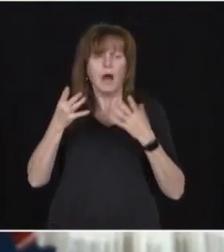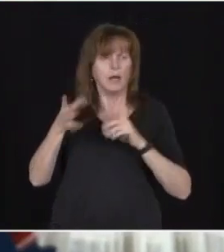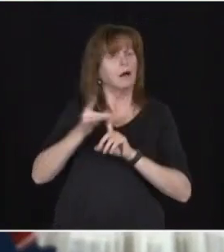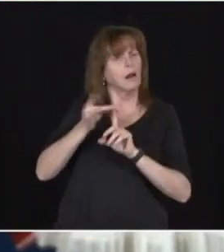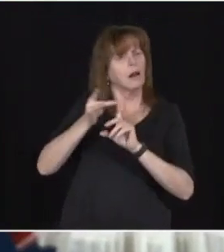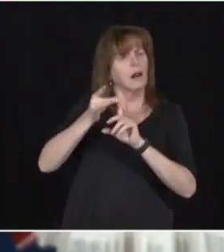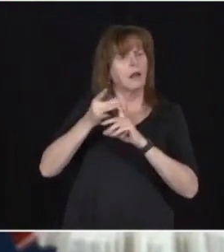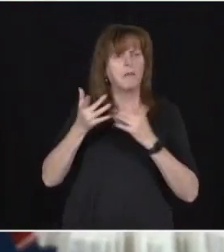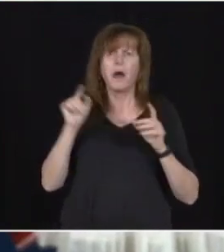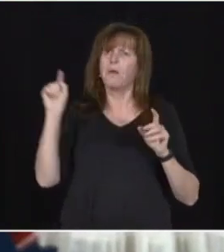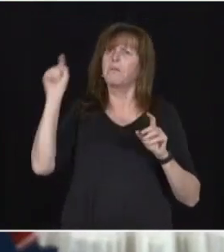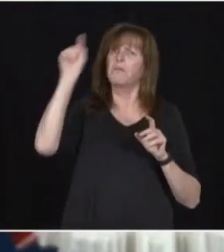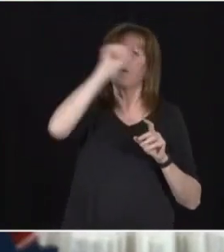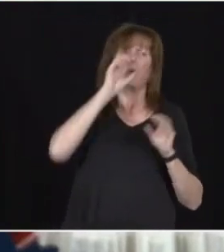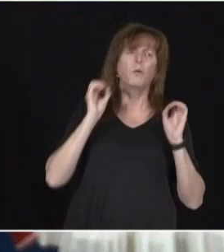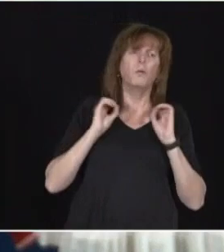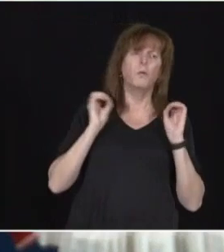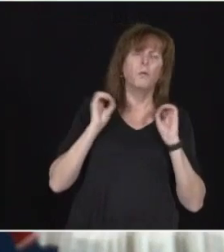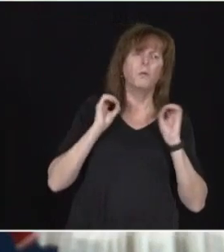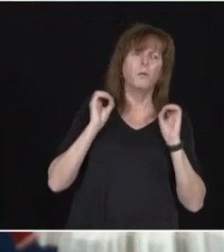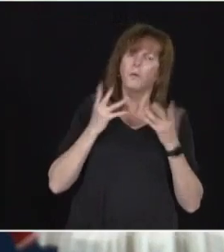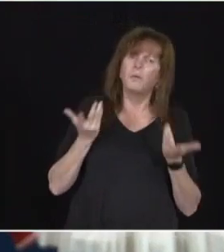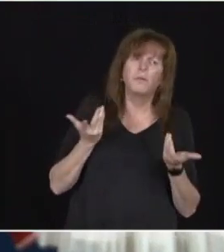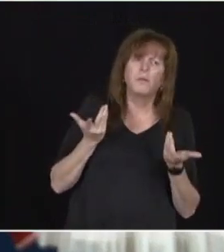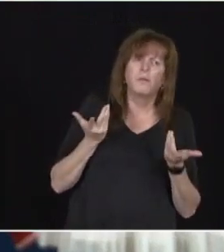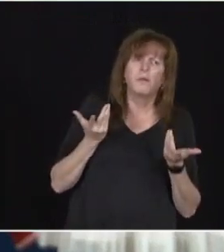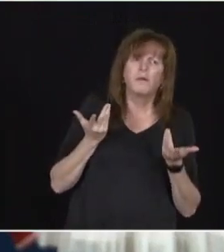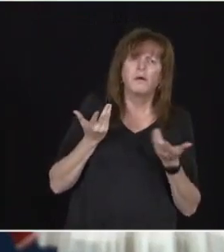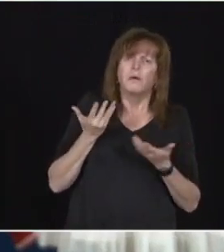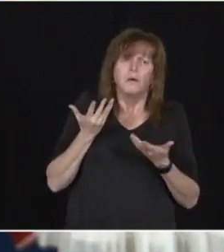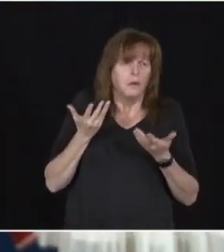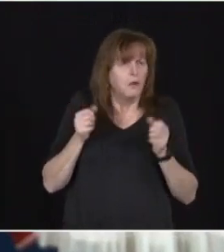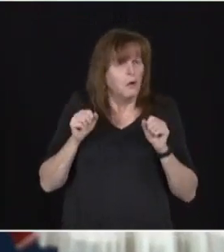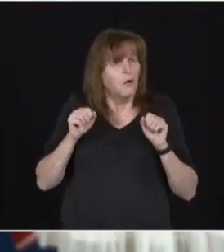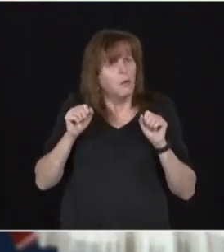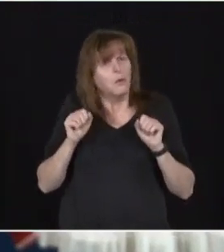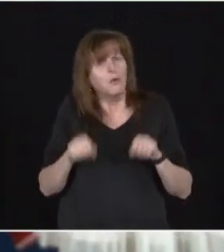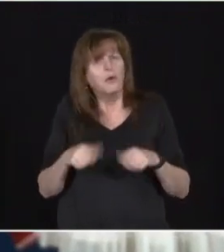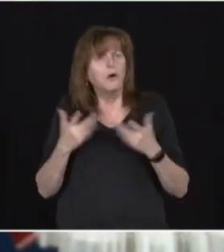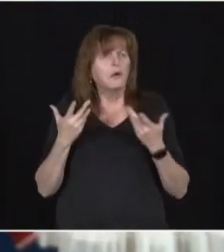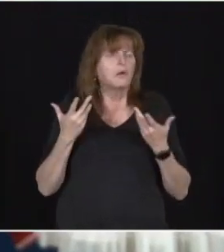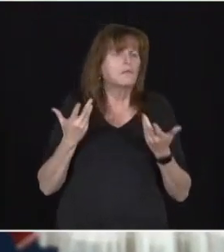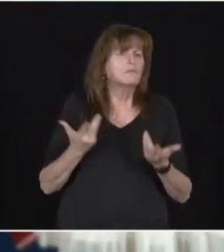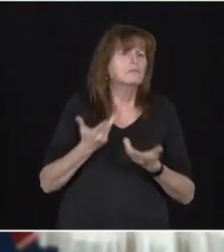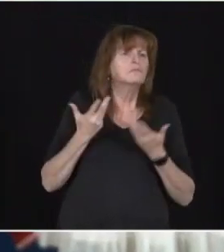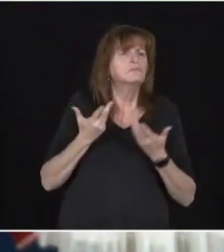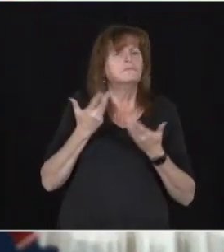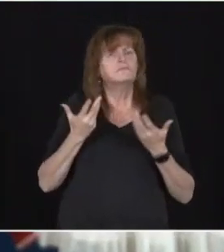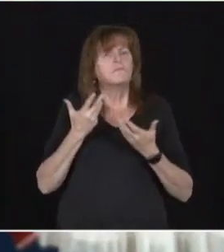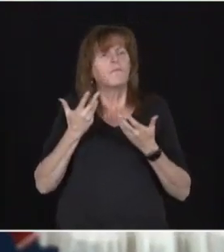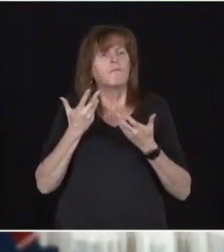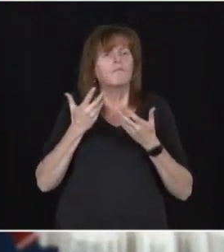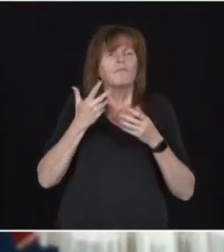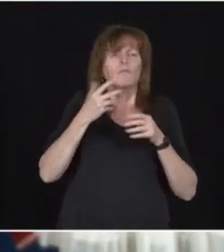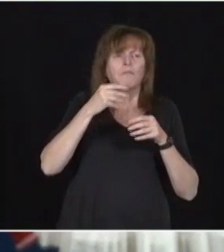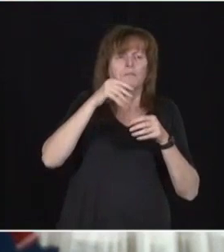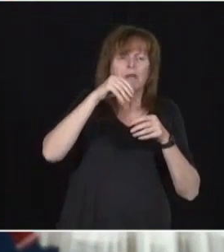Why is it a decision for the whole province as opposed to some areas that could have had some sort of teaching? You are talking about education?